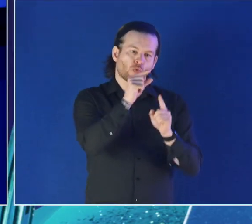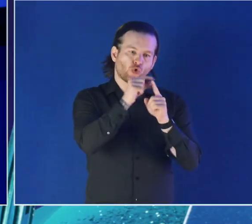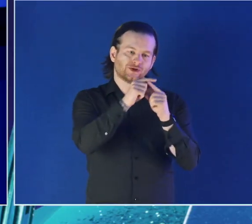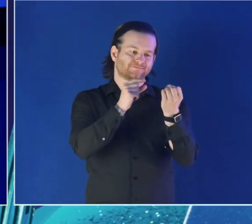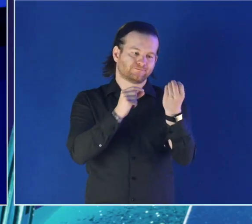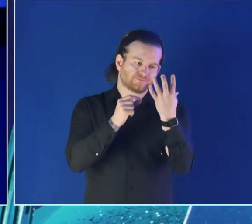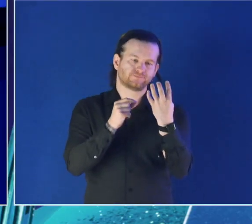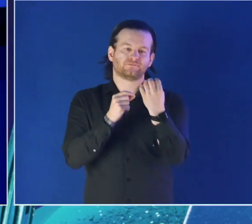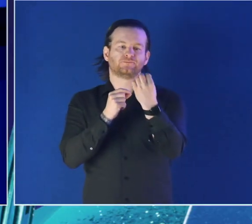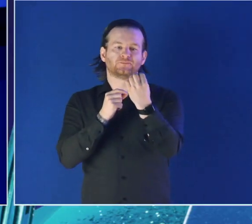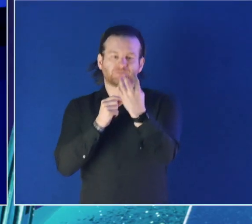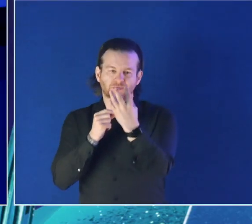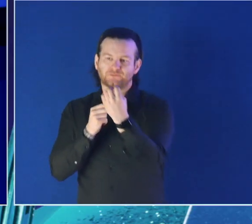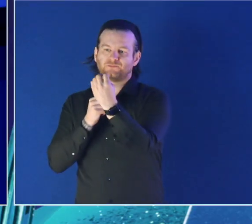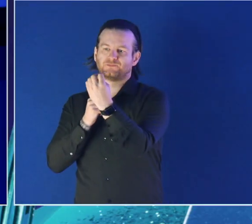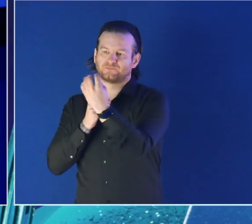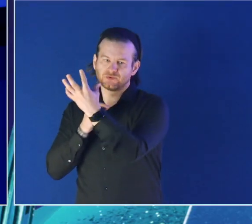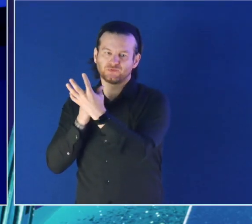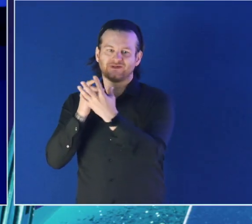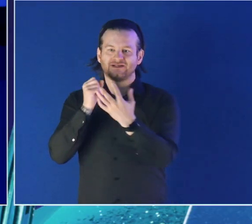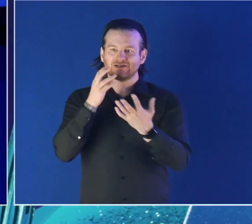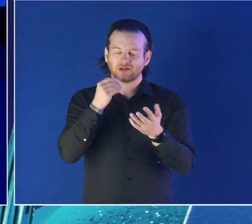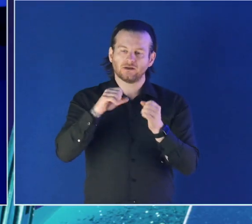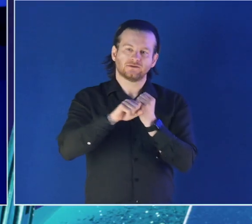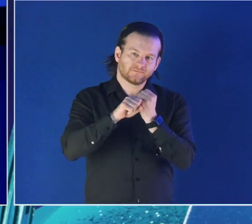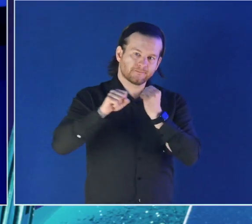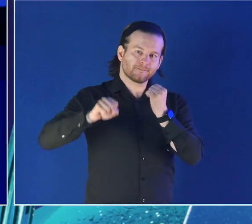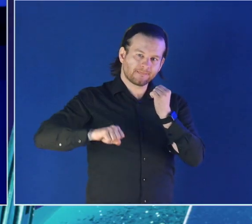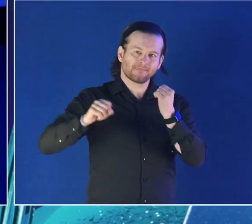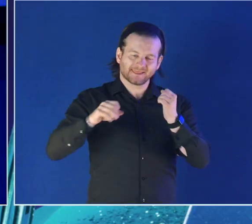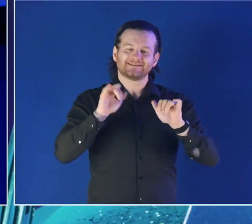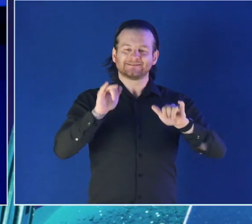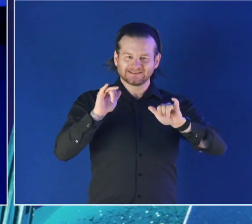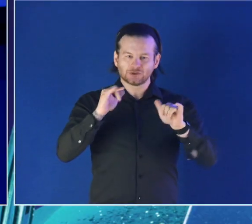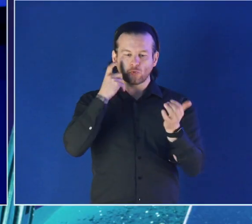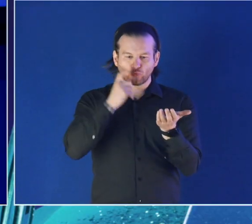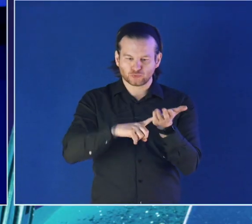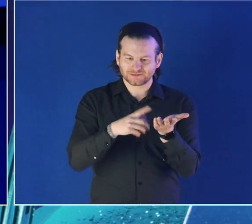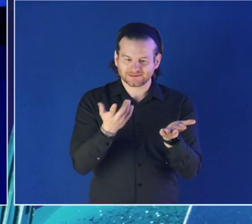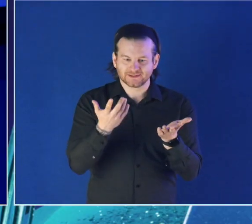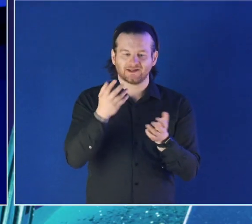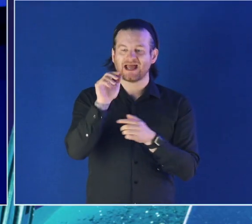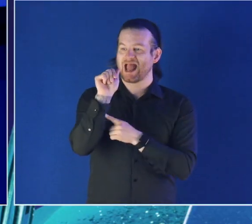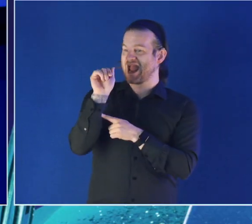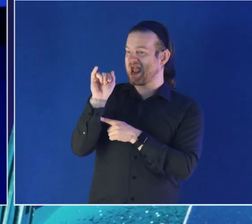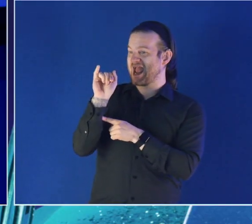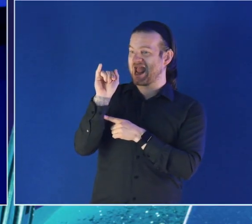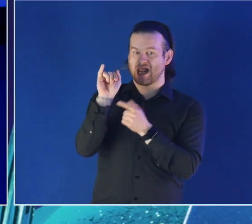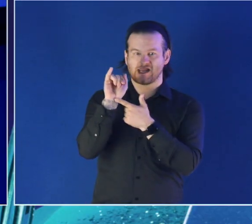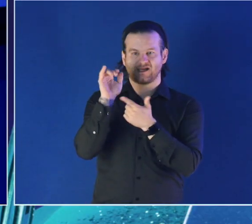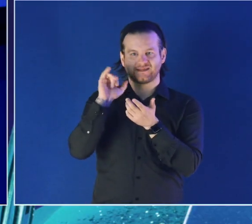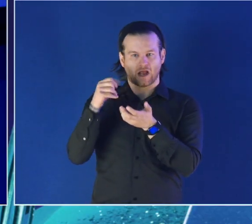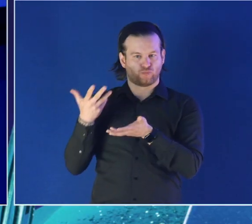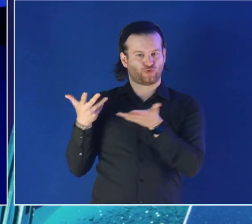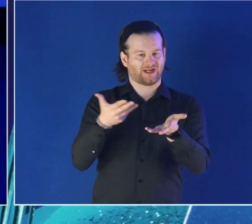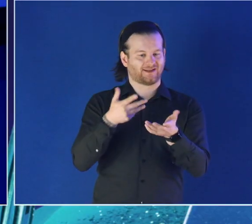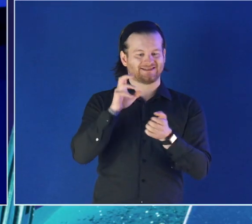I could sit and talk about speed. I could talk about all the interesting things it does. But I'm going to tell you what is most important to us.